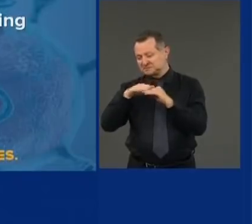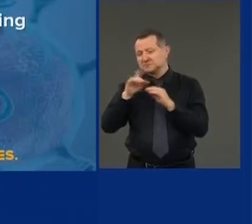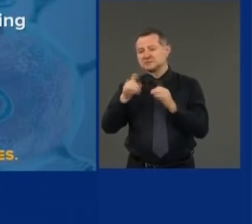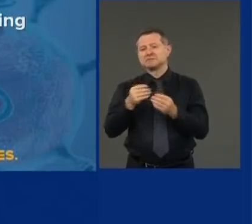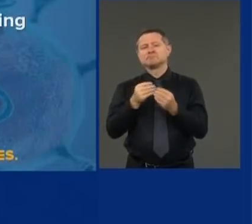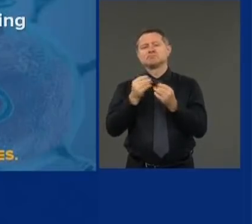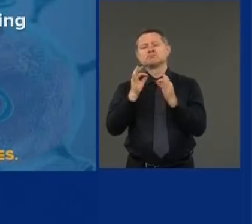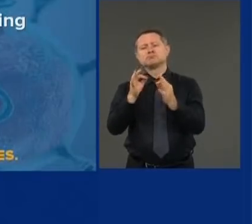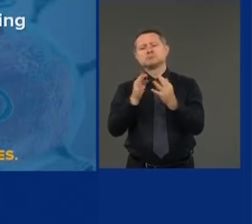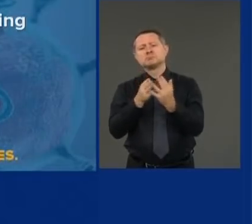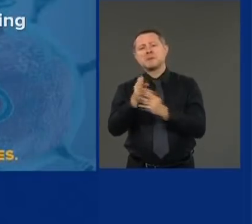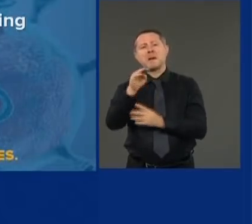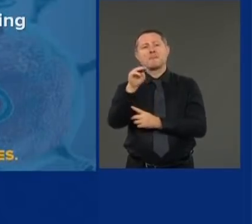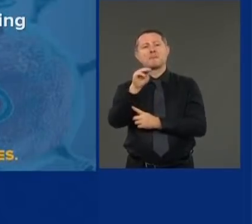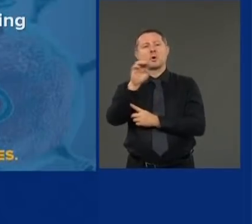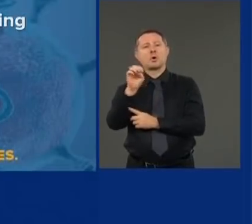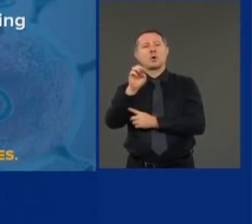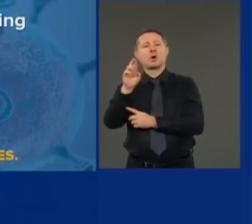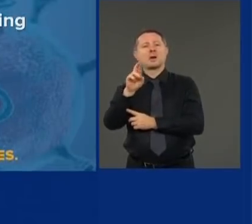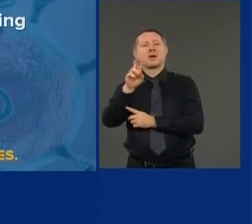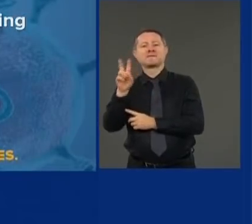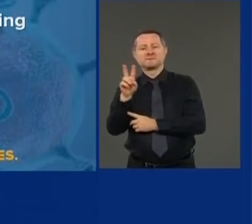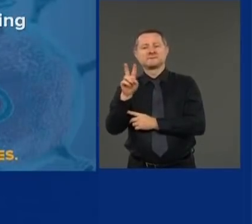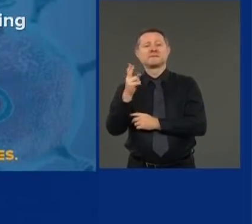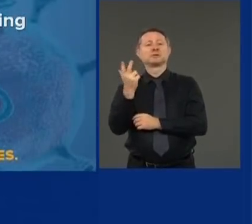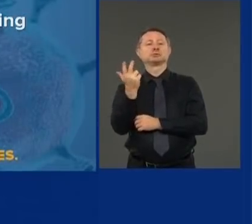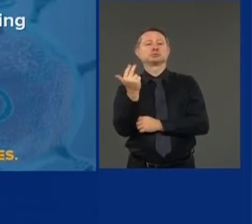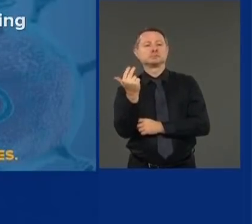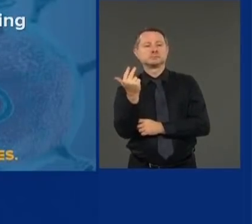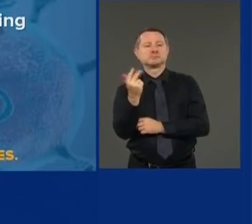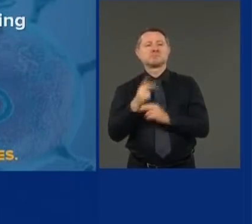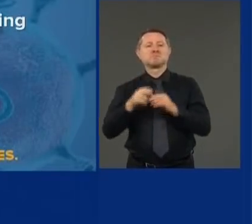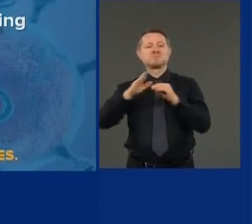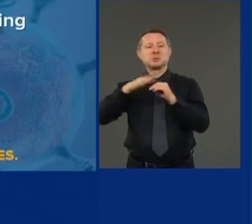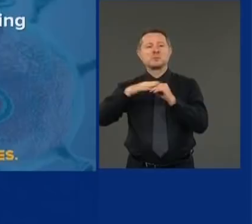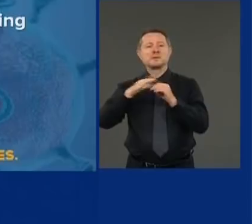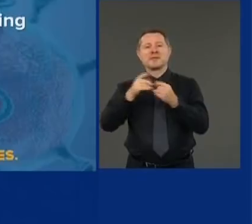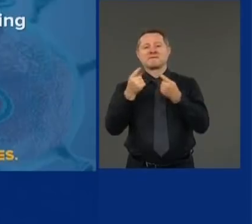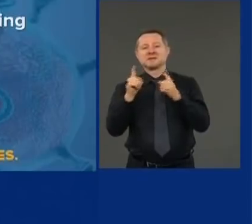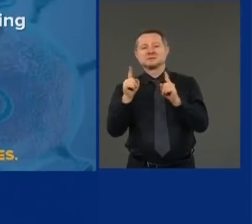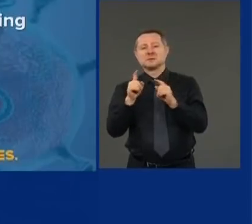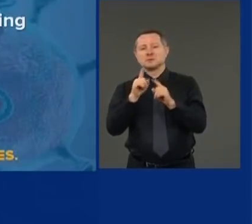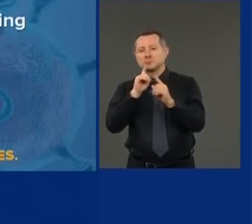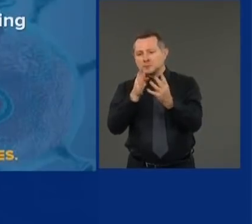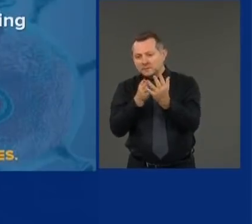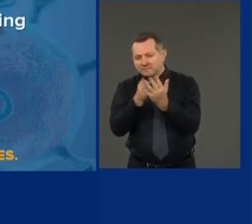THEM, AND THEN A SERIES OF FILTERS THAT ARE RATED BY THE